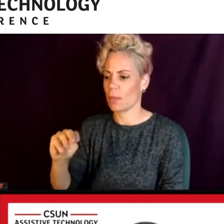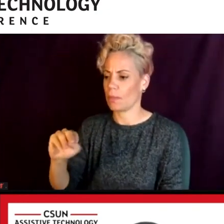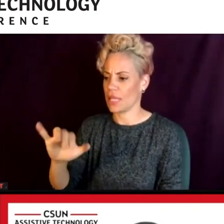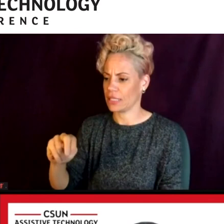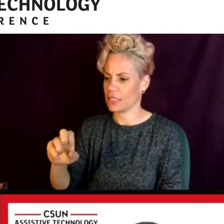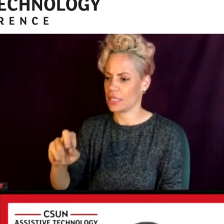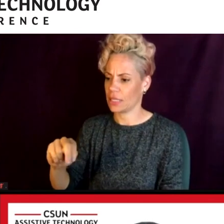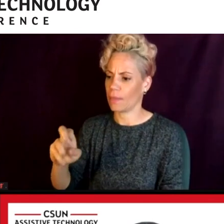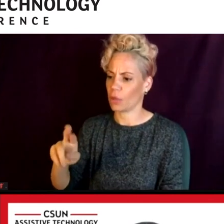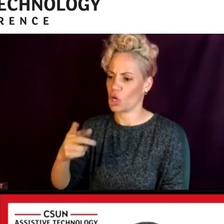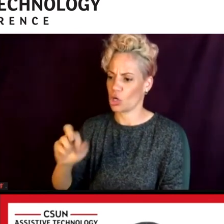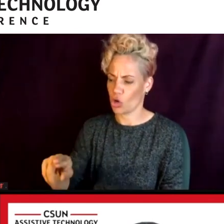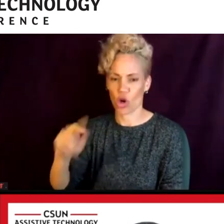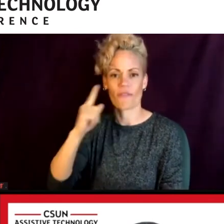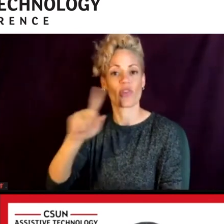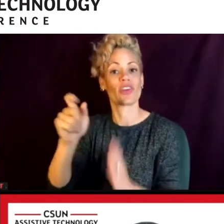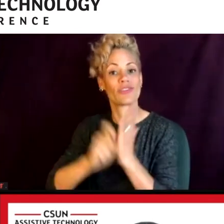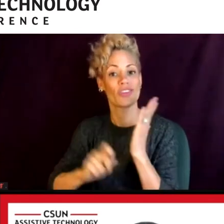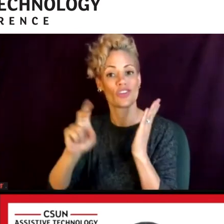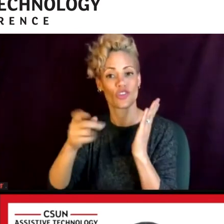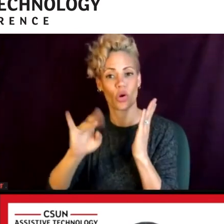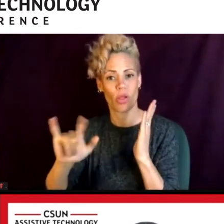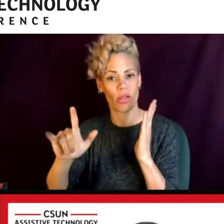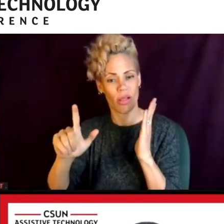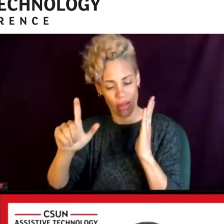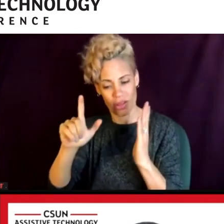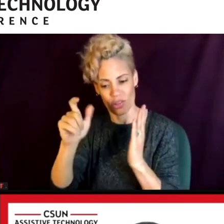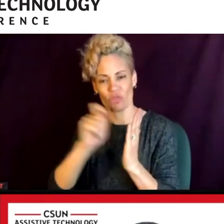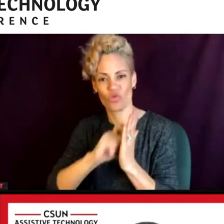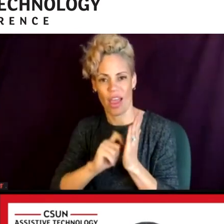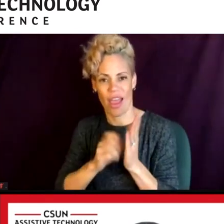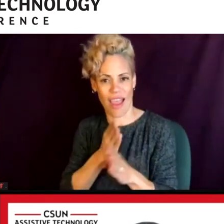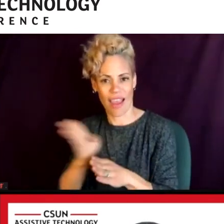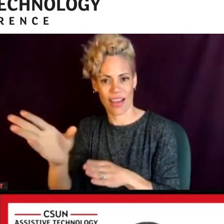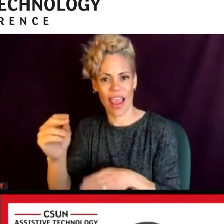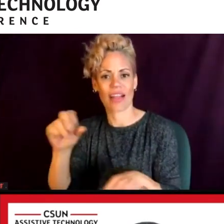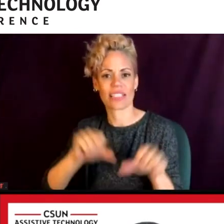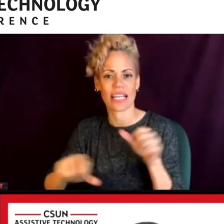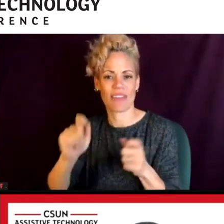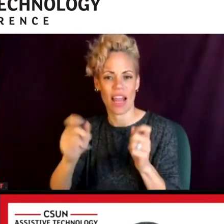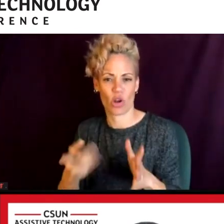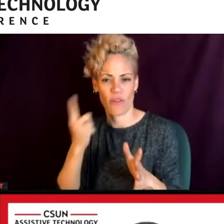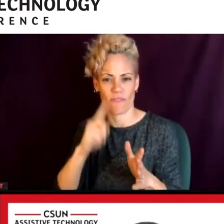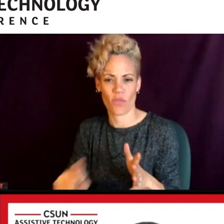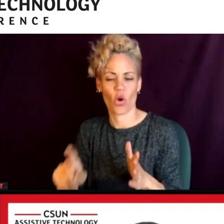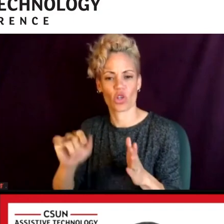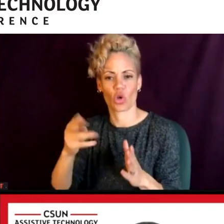of the Journal Track and the Scientific Editor for the Journal on Technology and Persons with Disabilities.